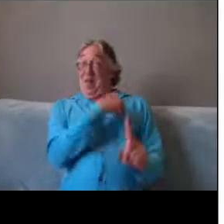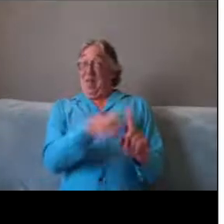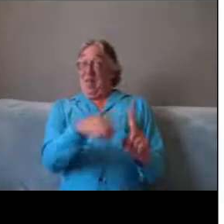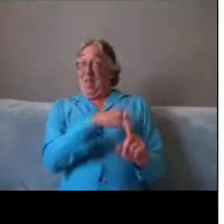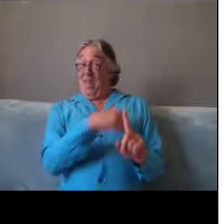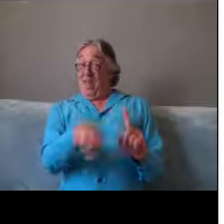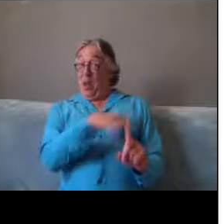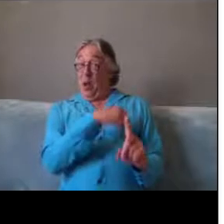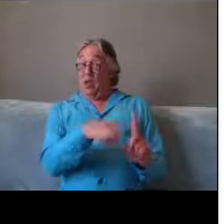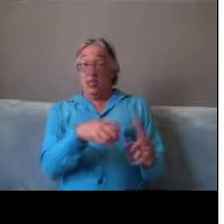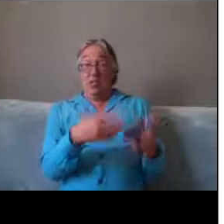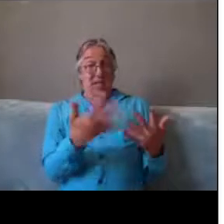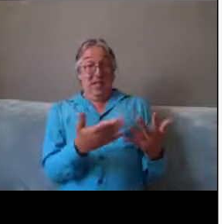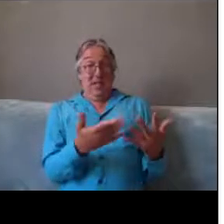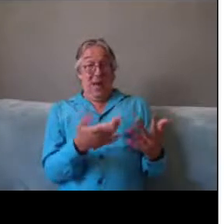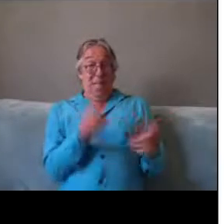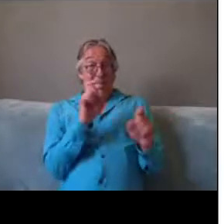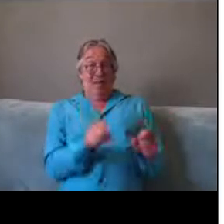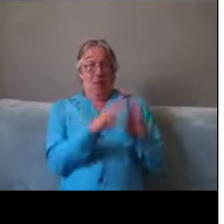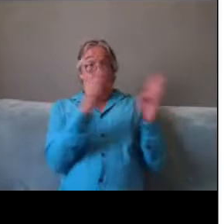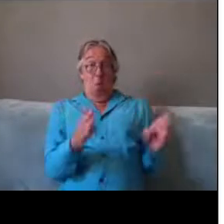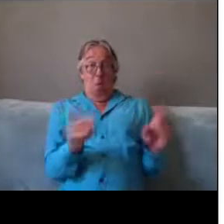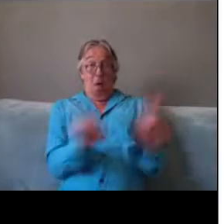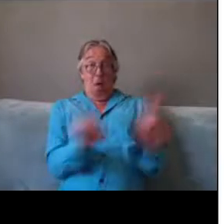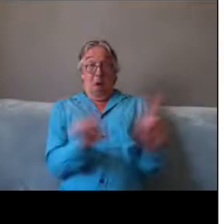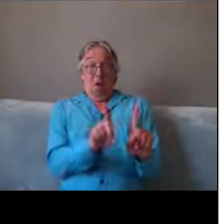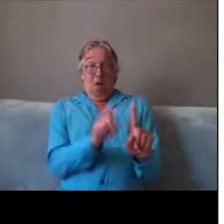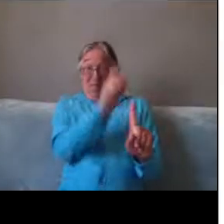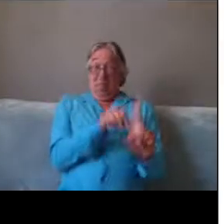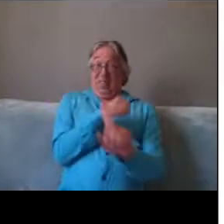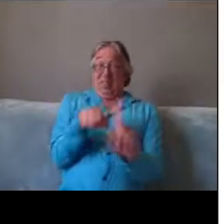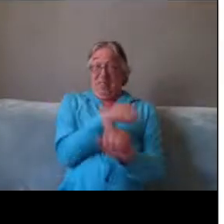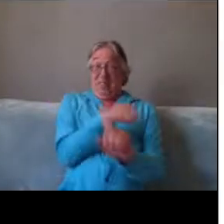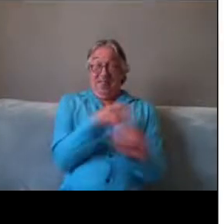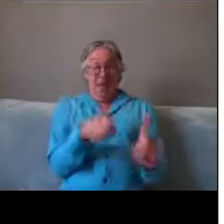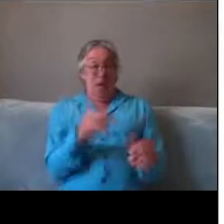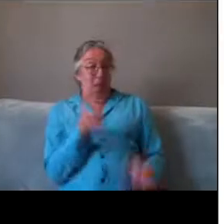and special needs has been present as well in the expert groups.